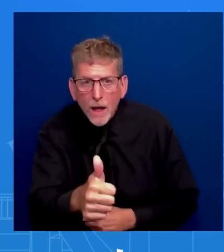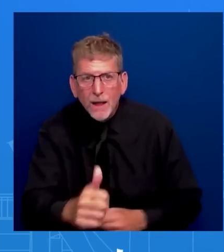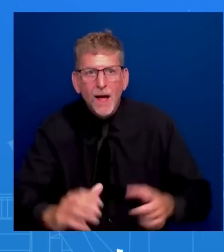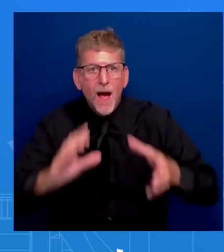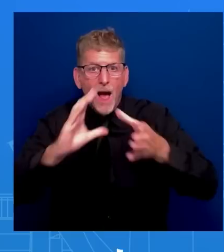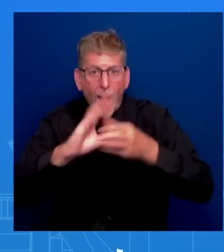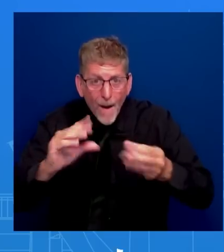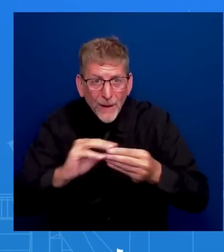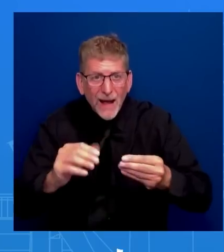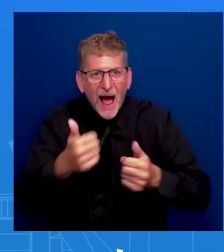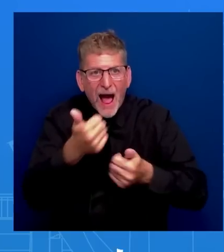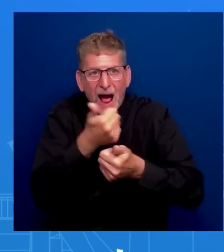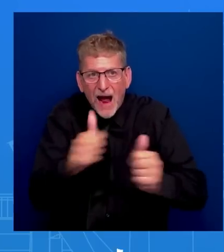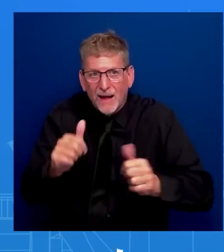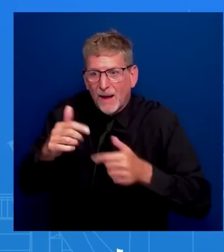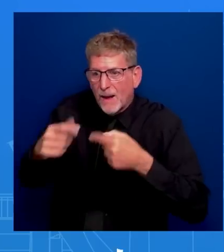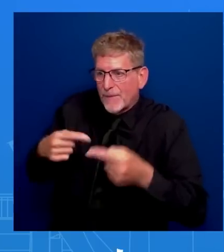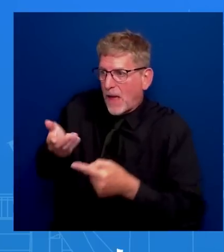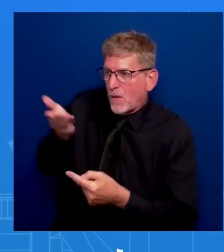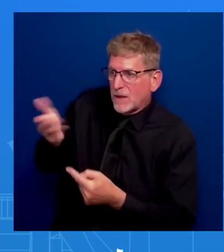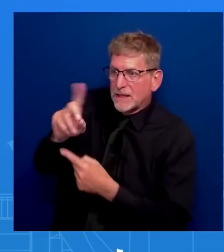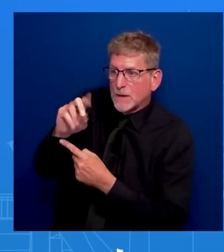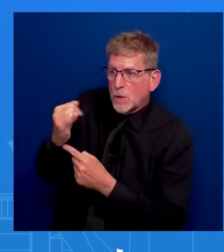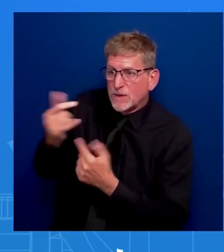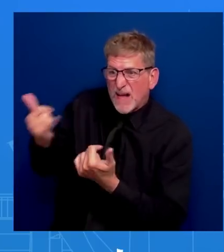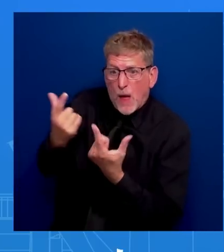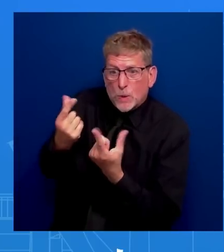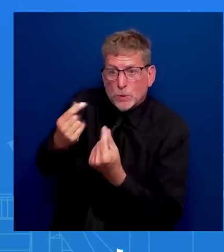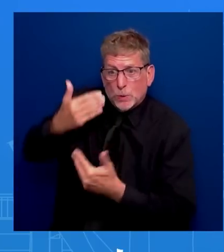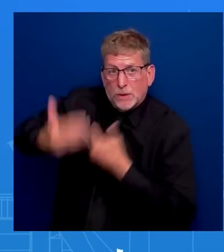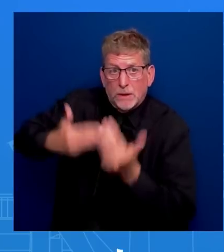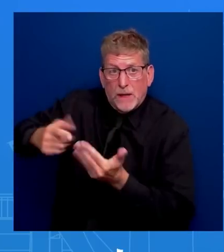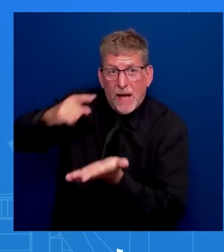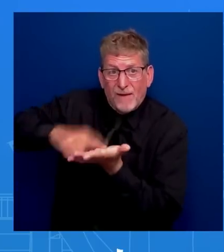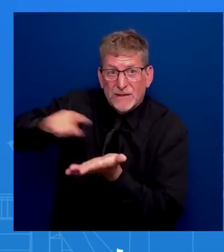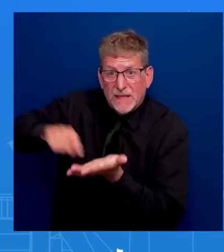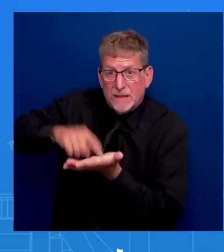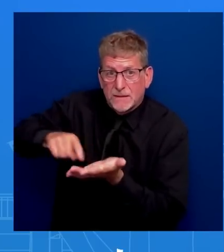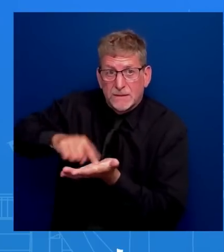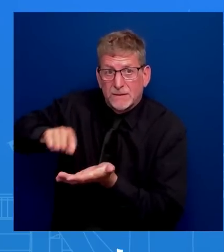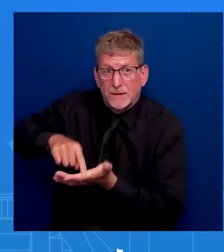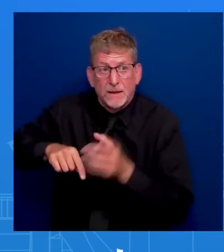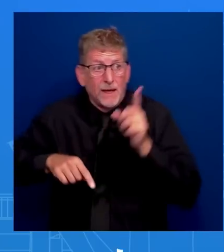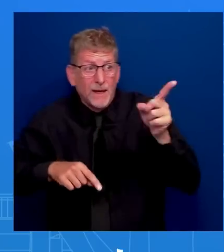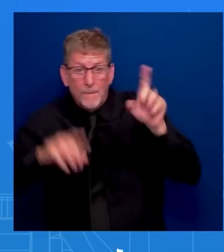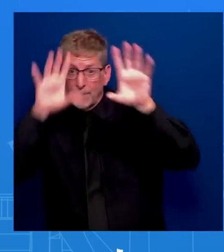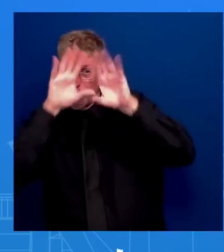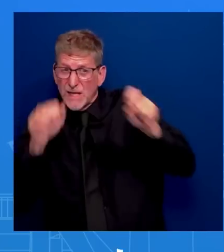The President has been very clear. I laid out what his thoughts were back on January 7th in 20-